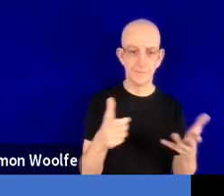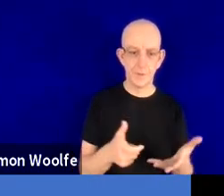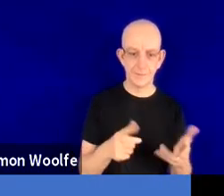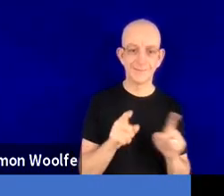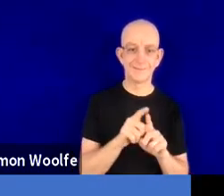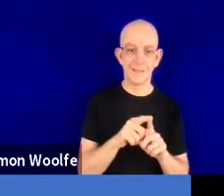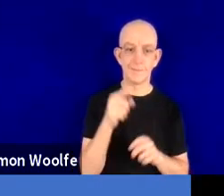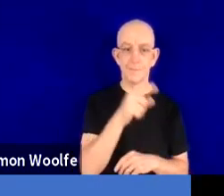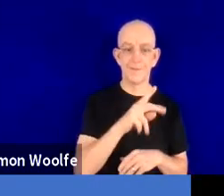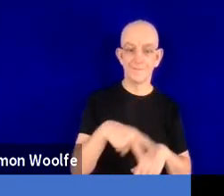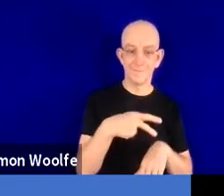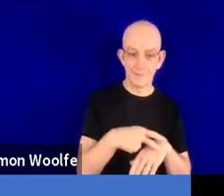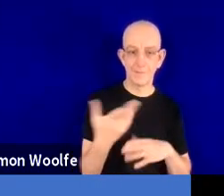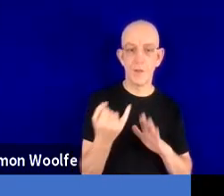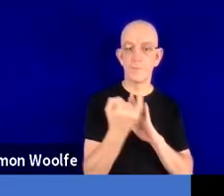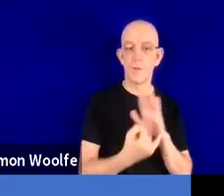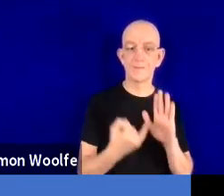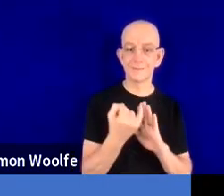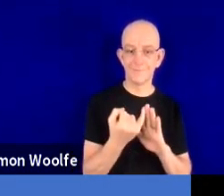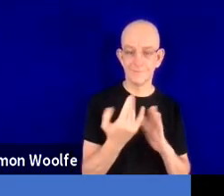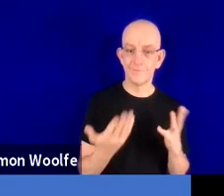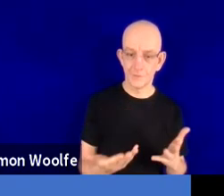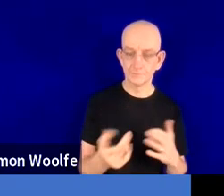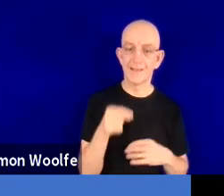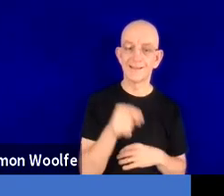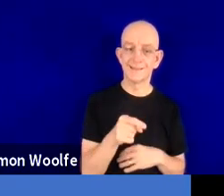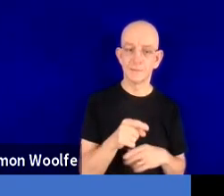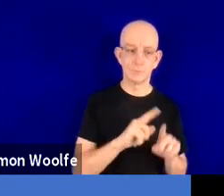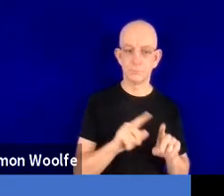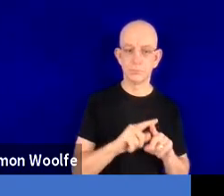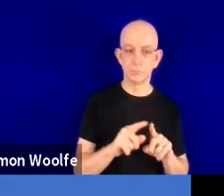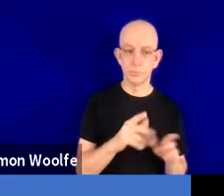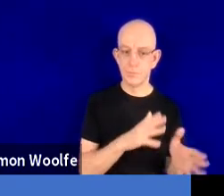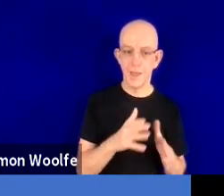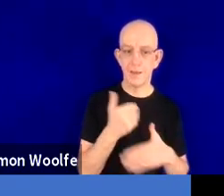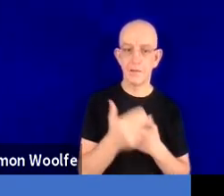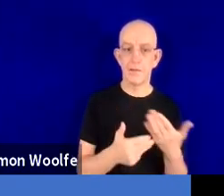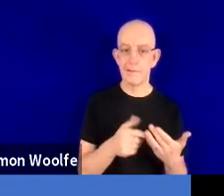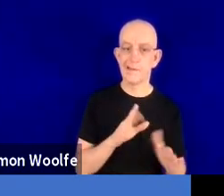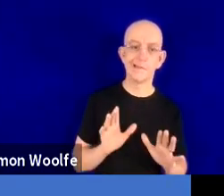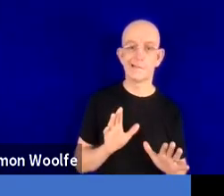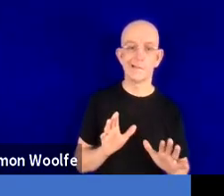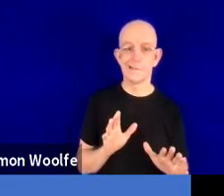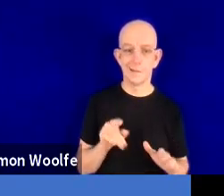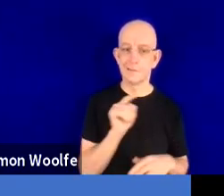So many countries are actually making a mix. There is part of the assistive device that are covered by the healthcare system